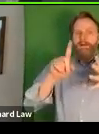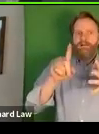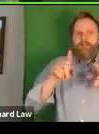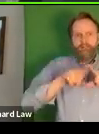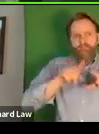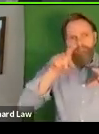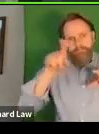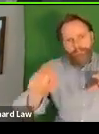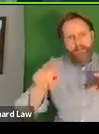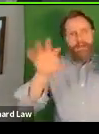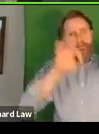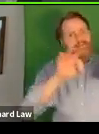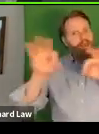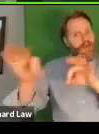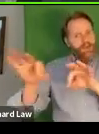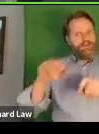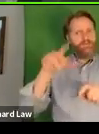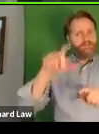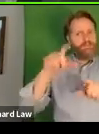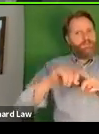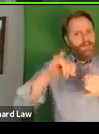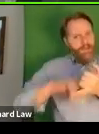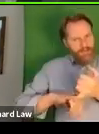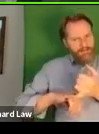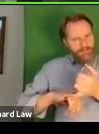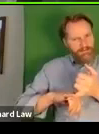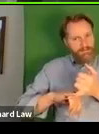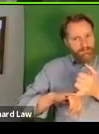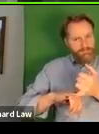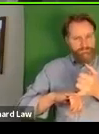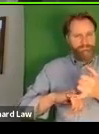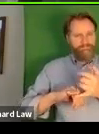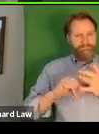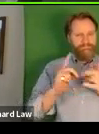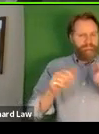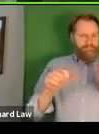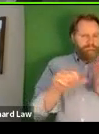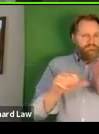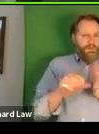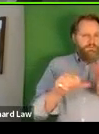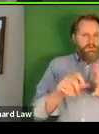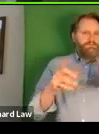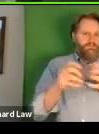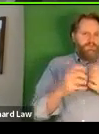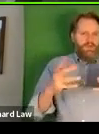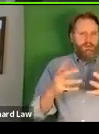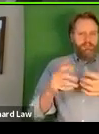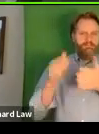an issue that we've had with the suppliers two of whom apparently